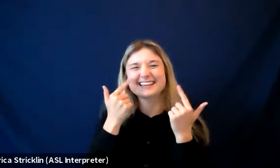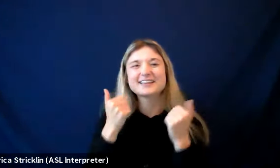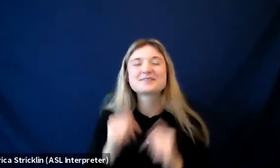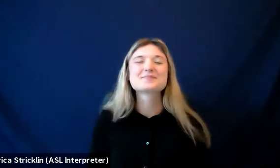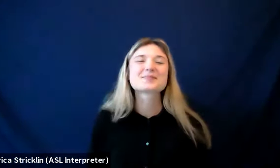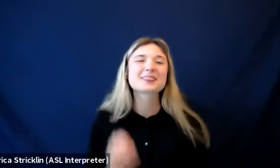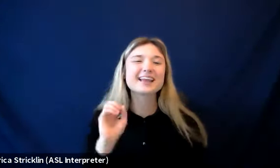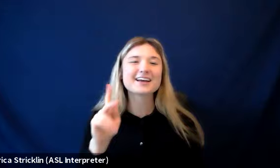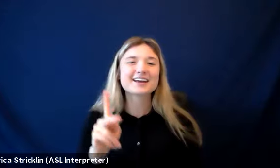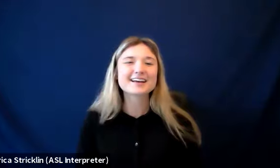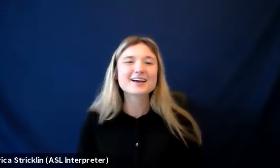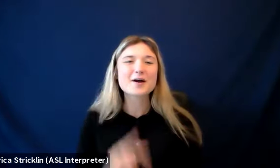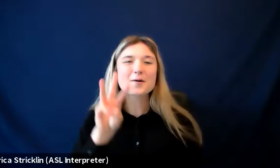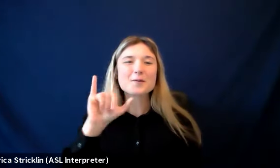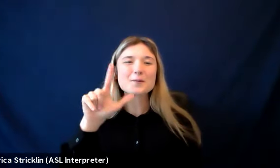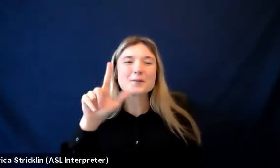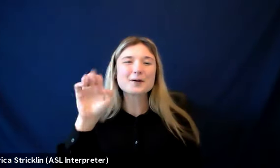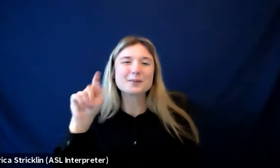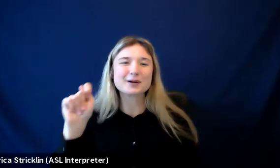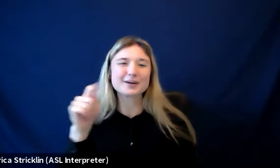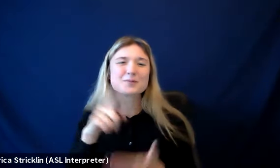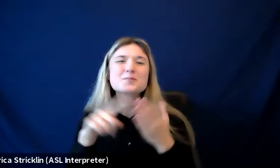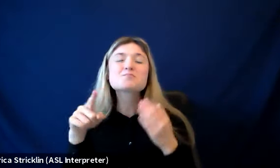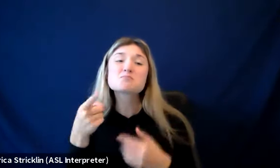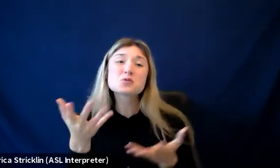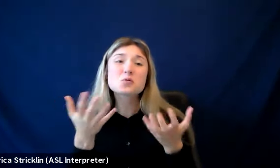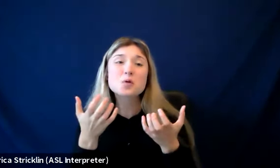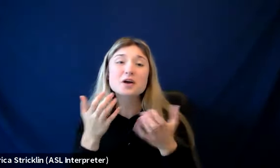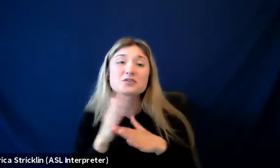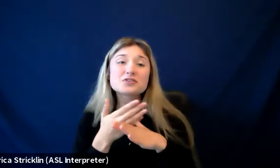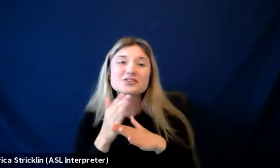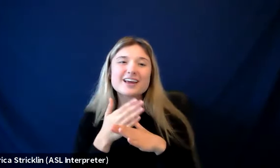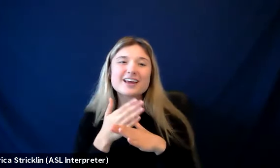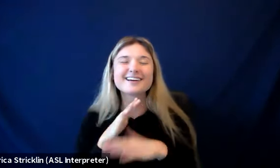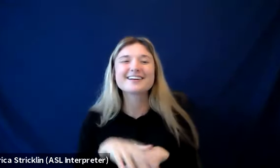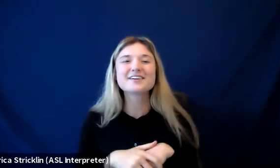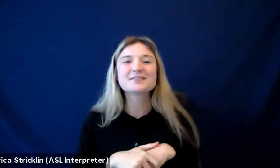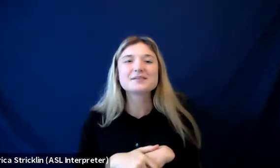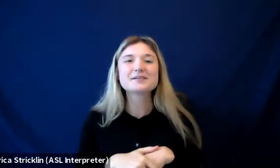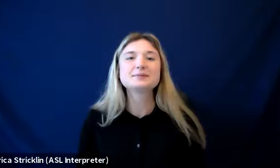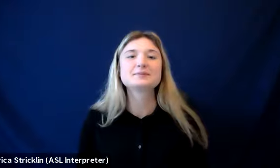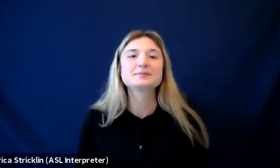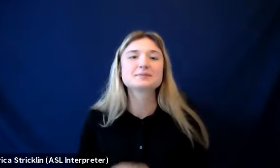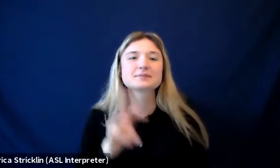Okay. Wilbur. What about you, do you want to give your take on this.